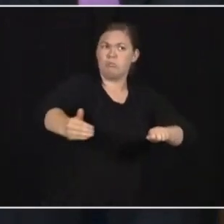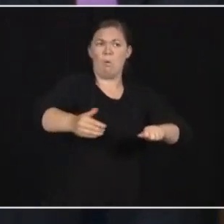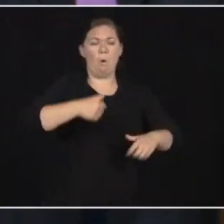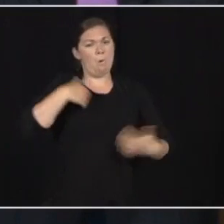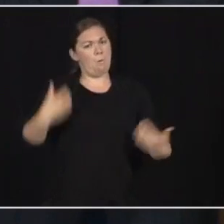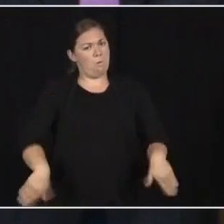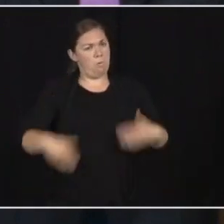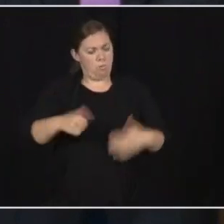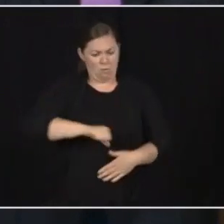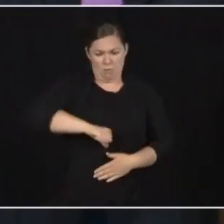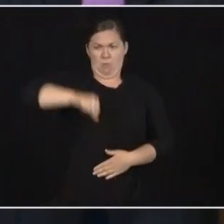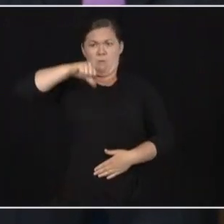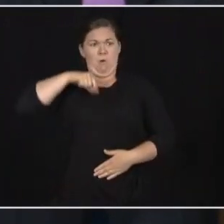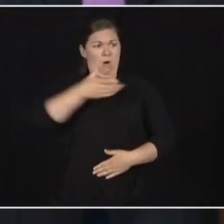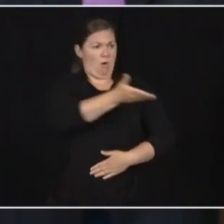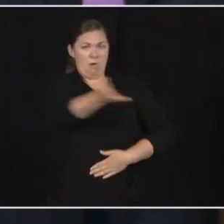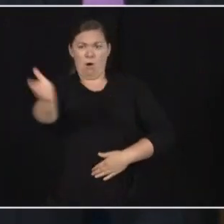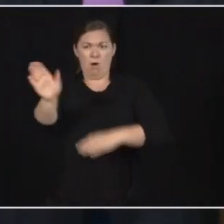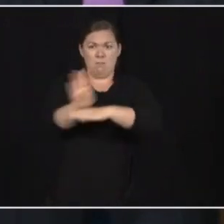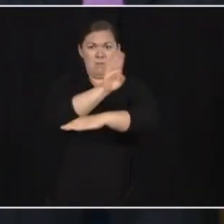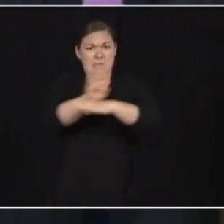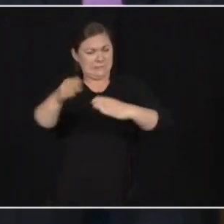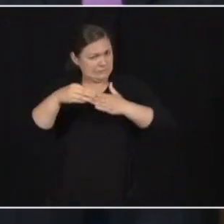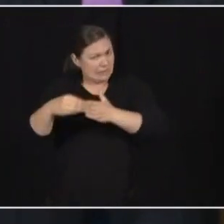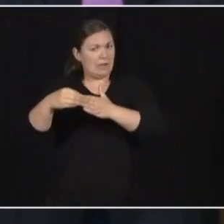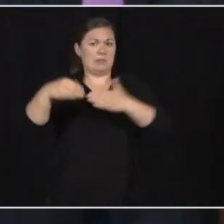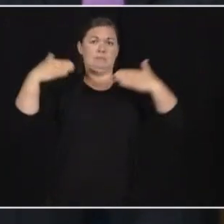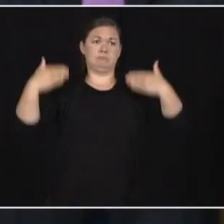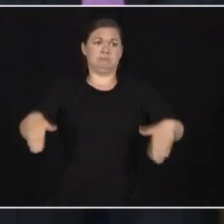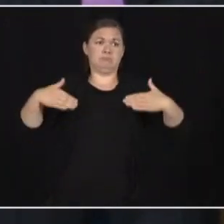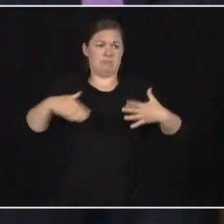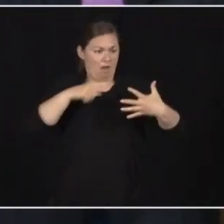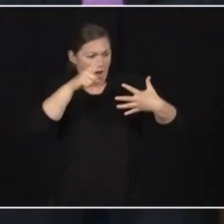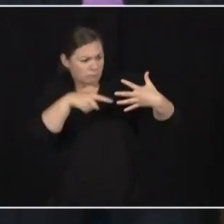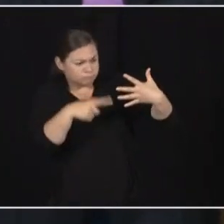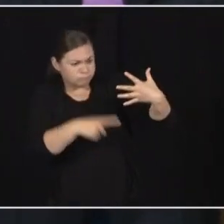We should all be proud of our incredible businesses for their leadership.